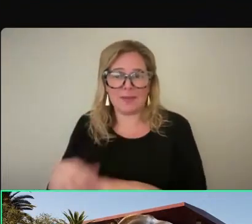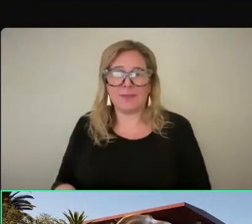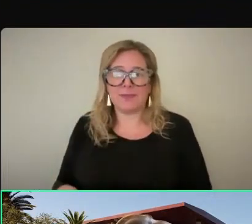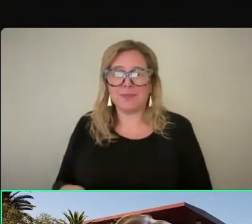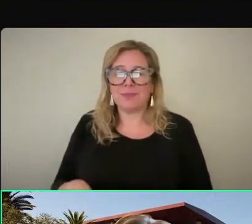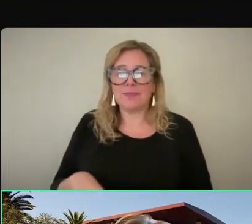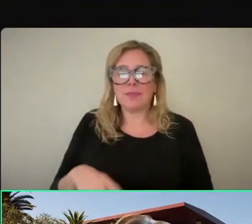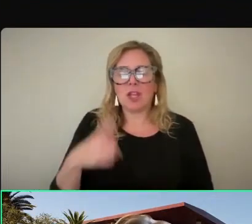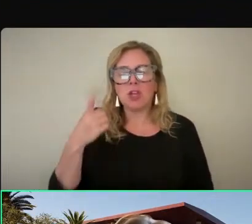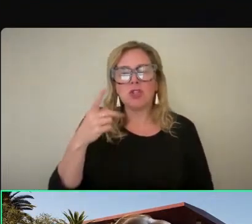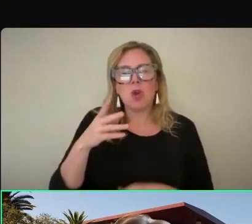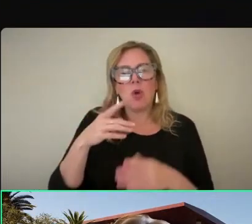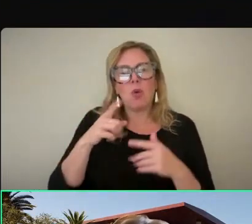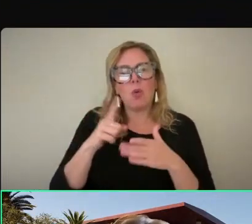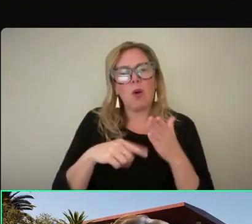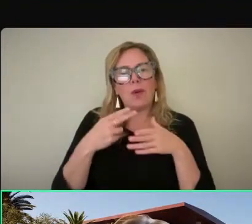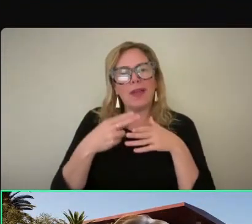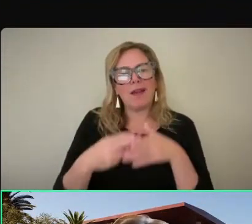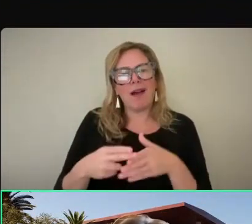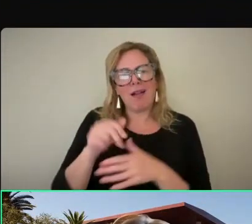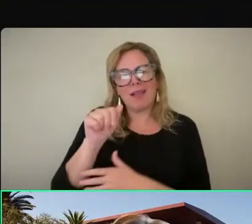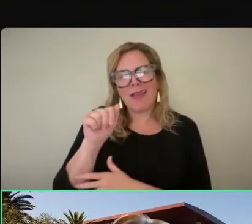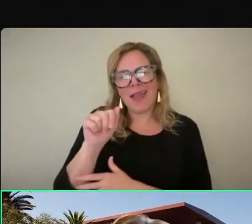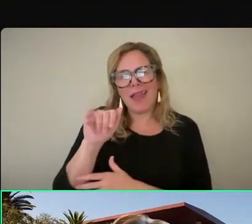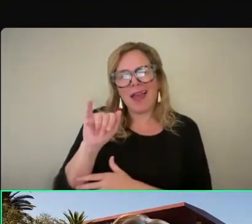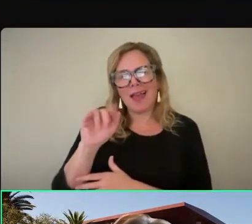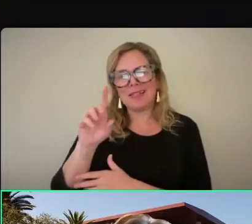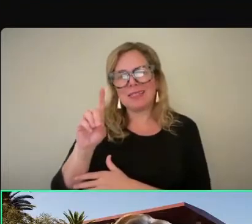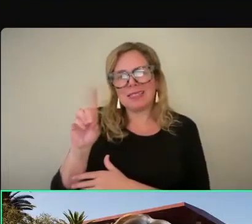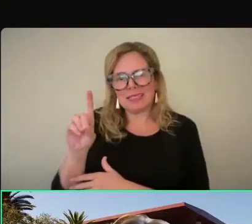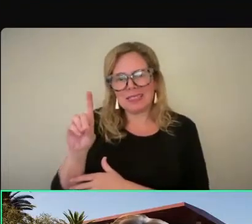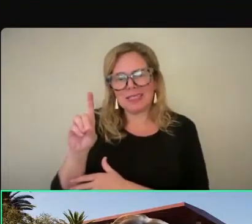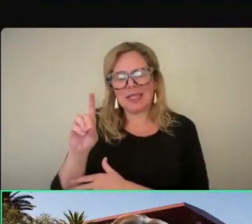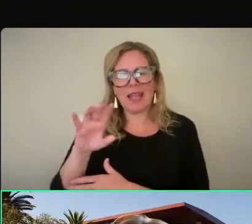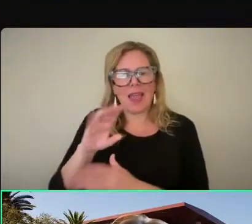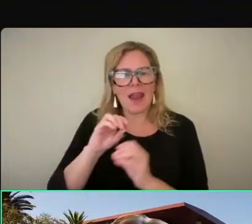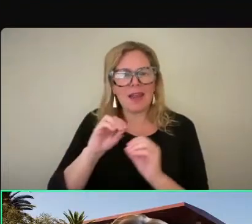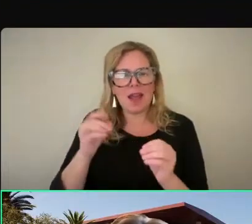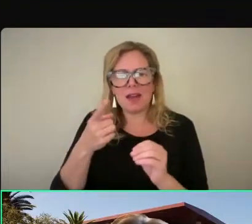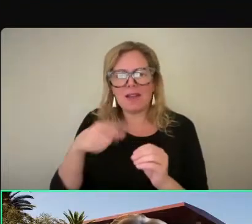design. And none of them leveraged what we call community-based participatory research methodology